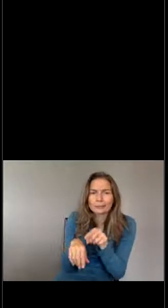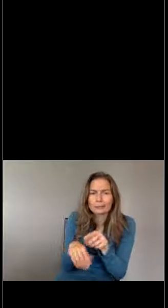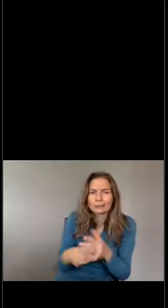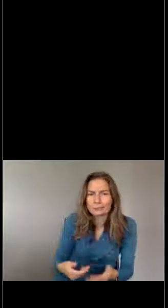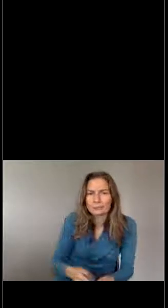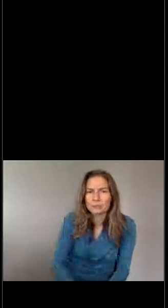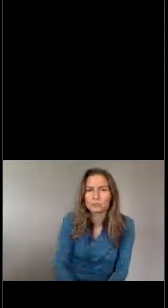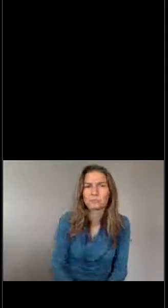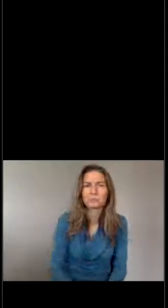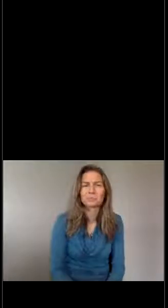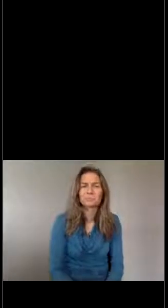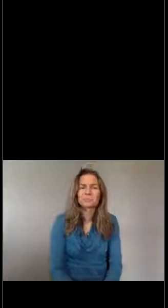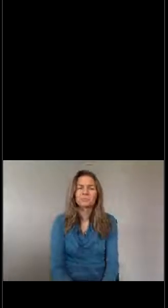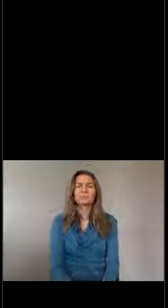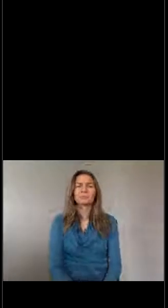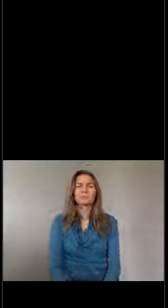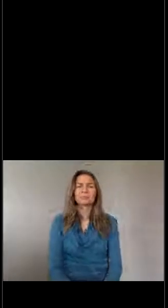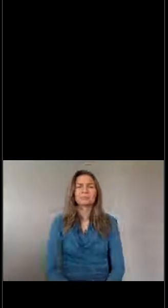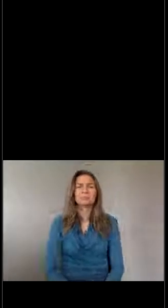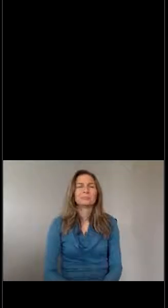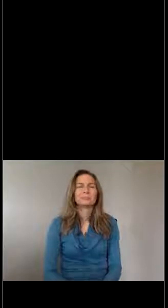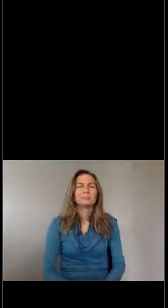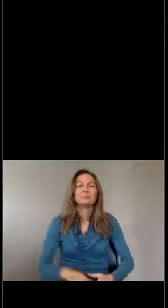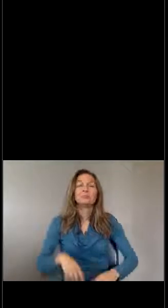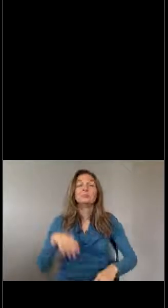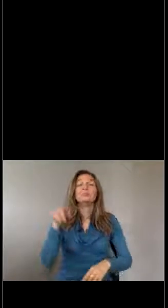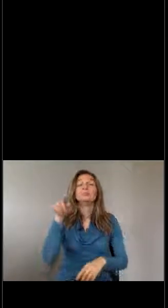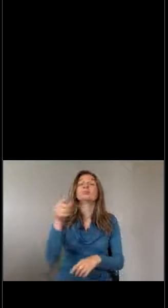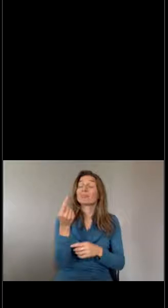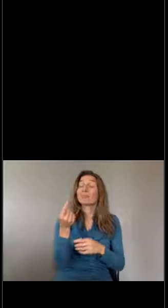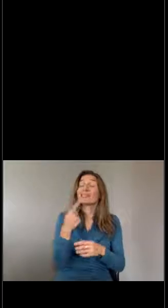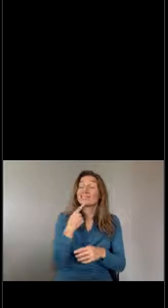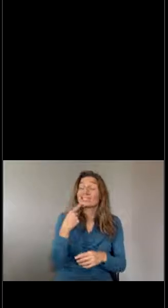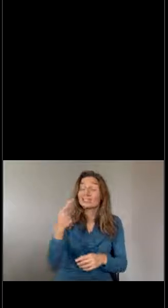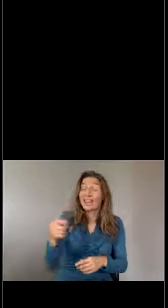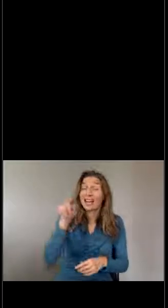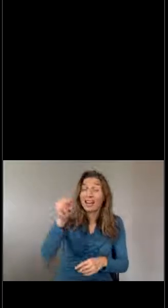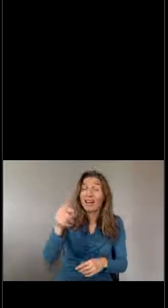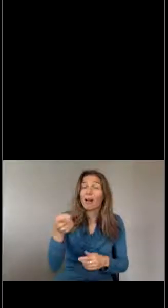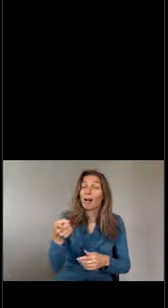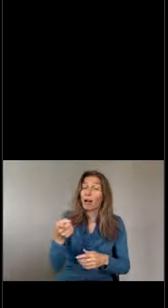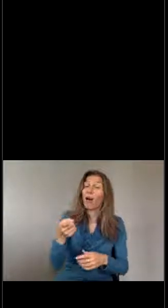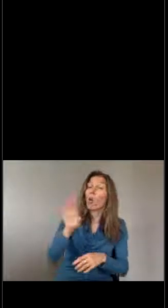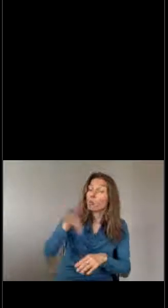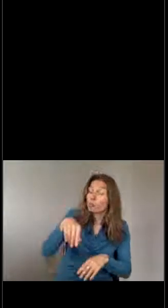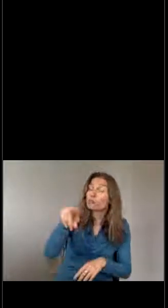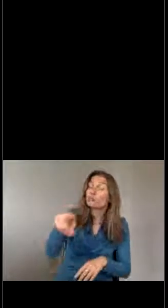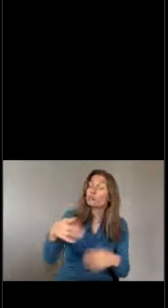there was limited coverage of disability-related items. There was some coverage of rehabilitation,